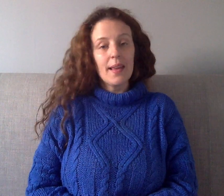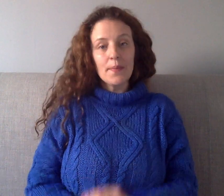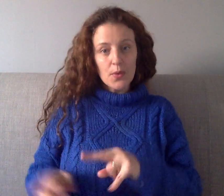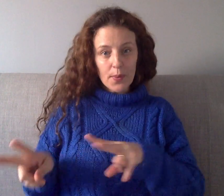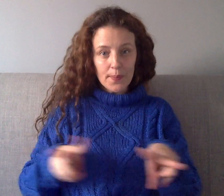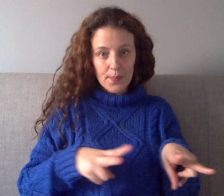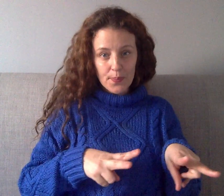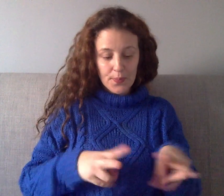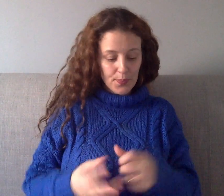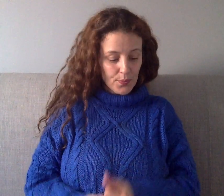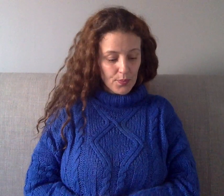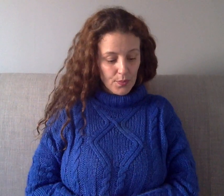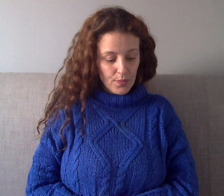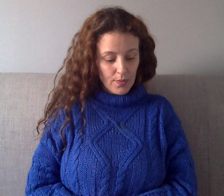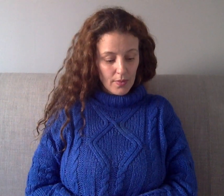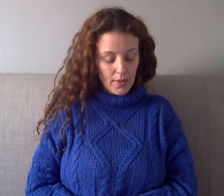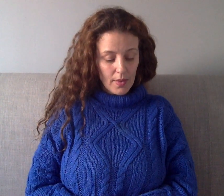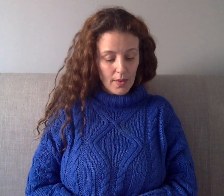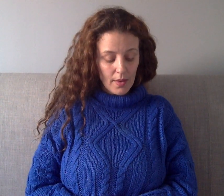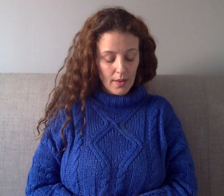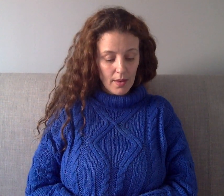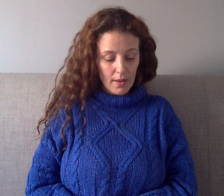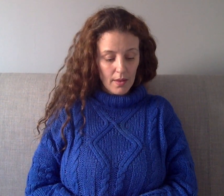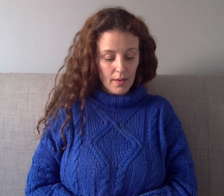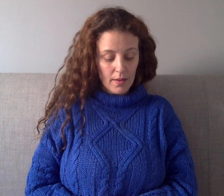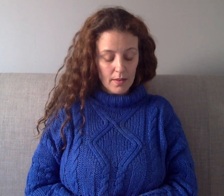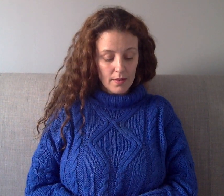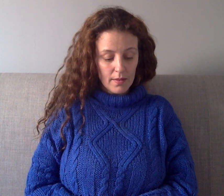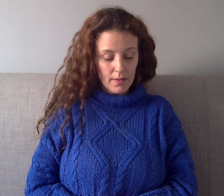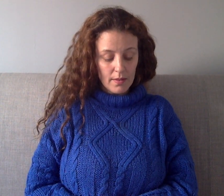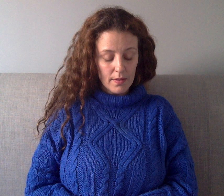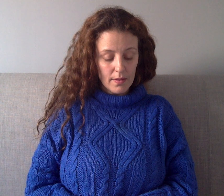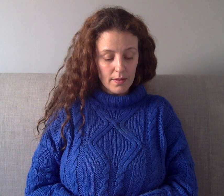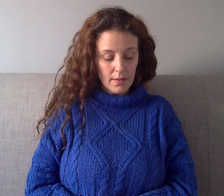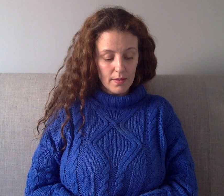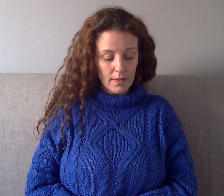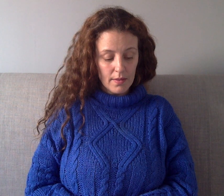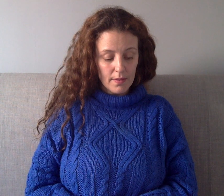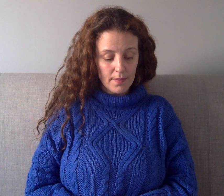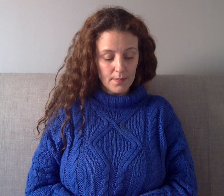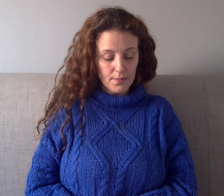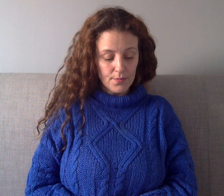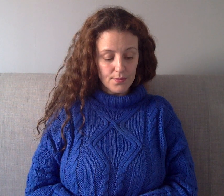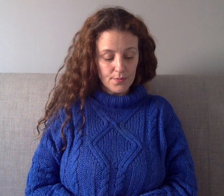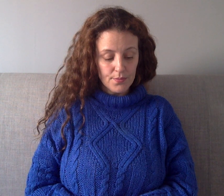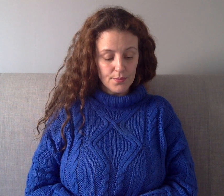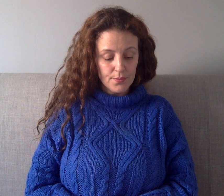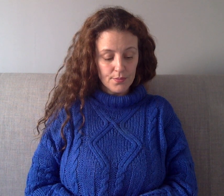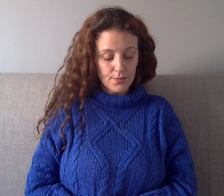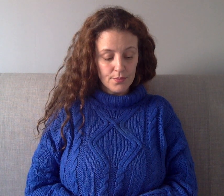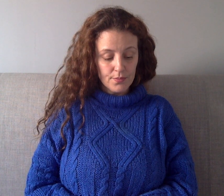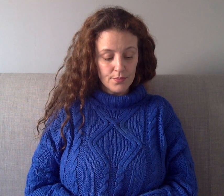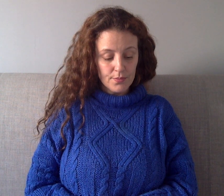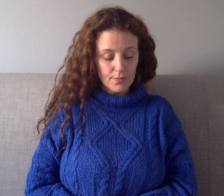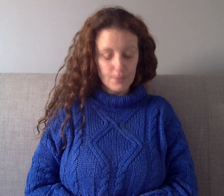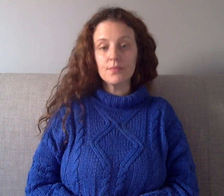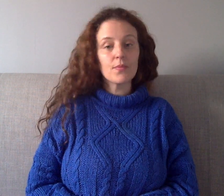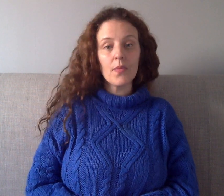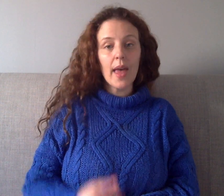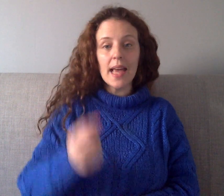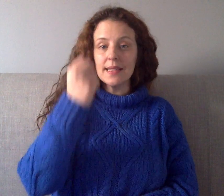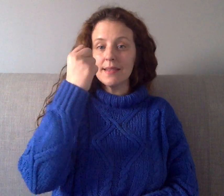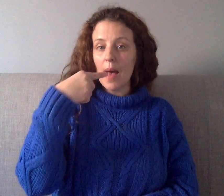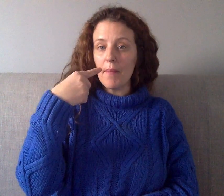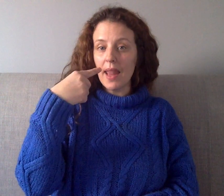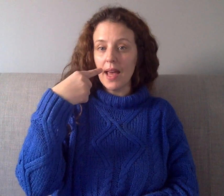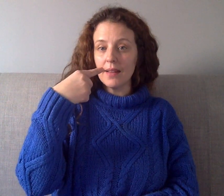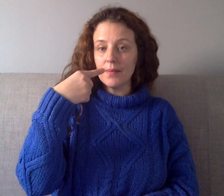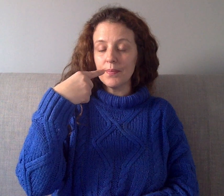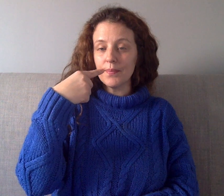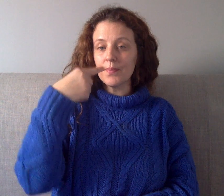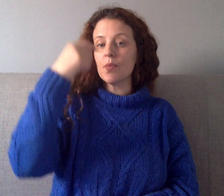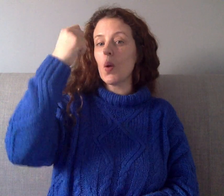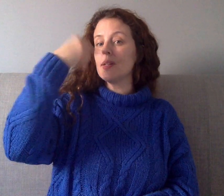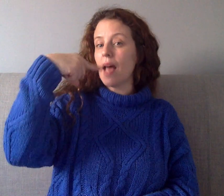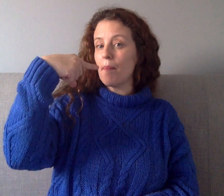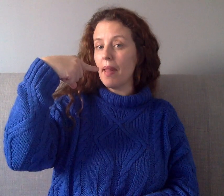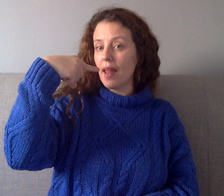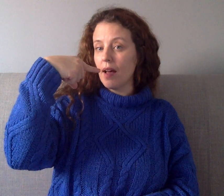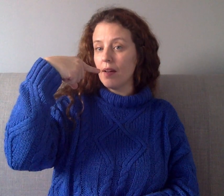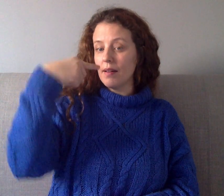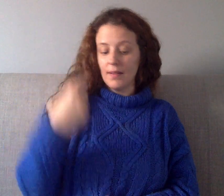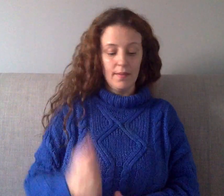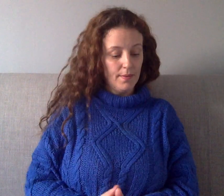TABLET